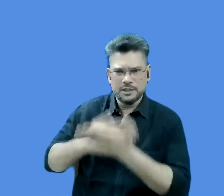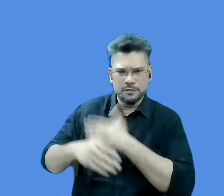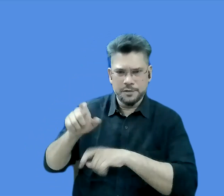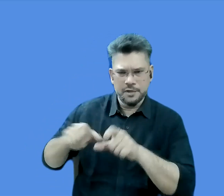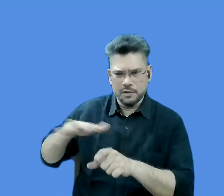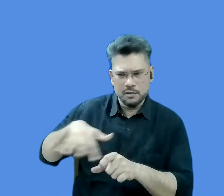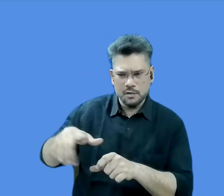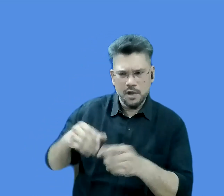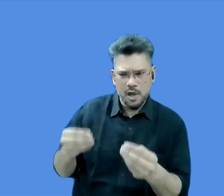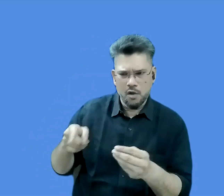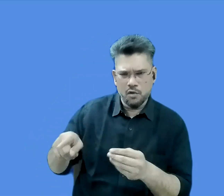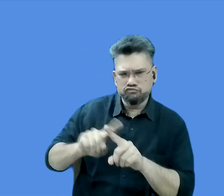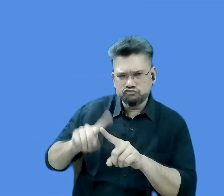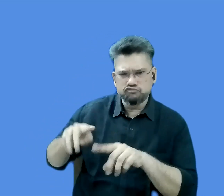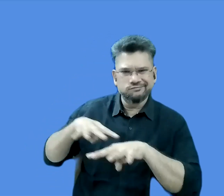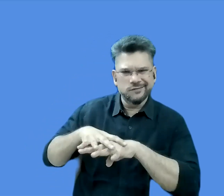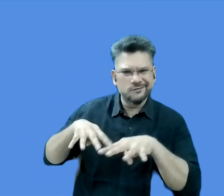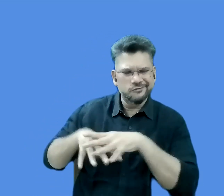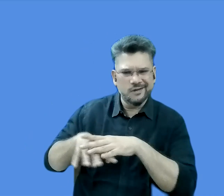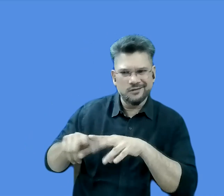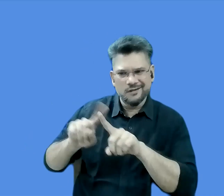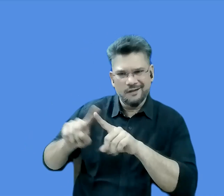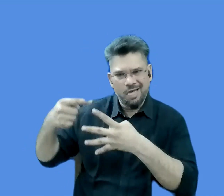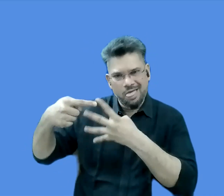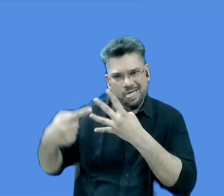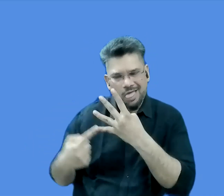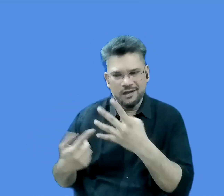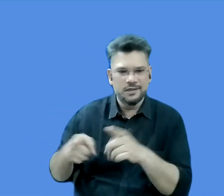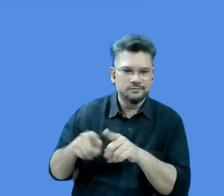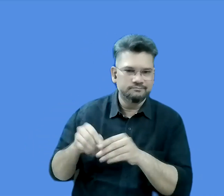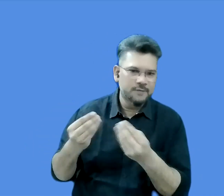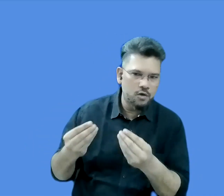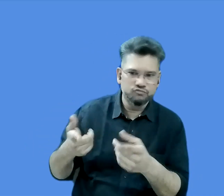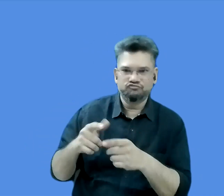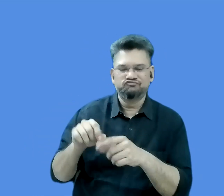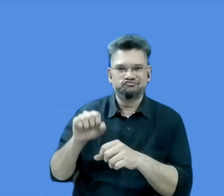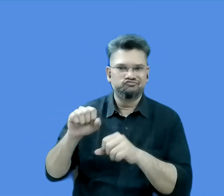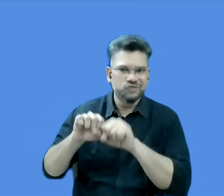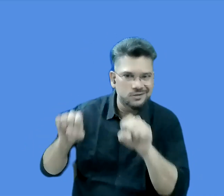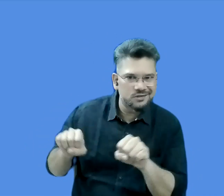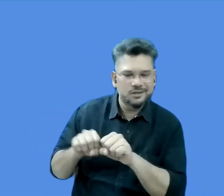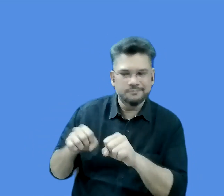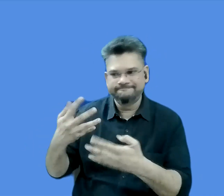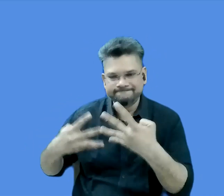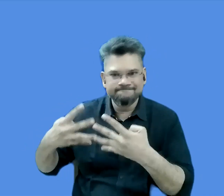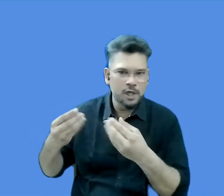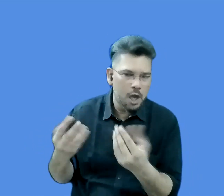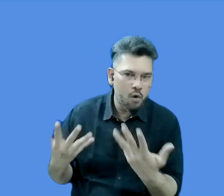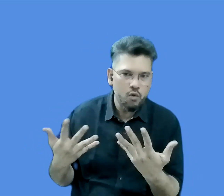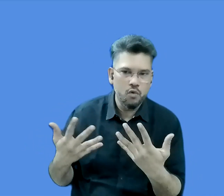advice for implementing targeted programming for Persons with Disabilities that recognize their intersectional concern